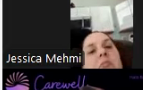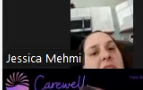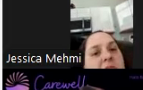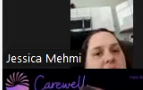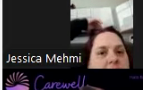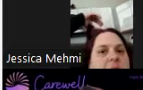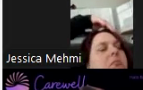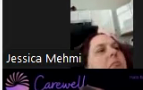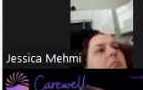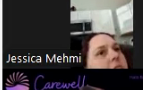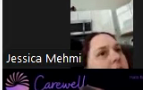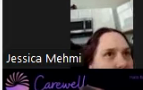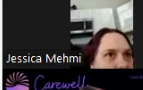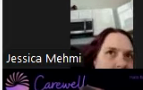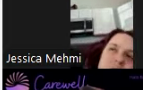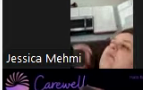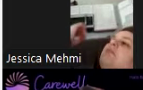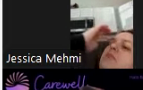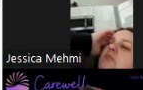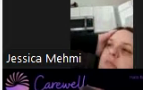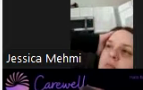base rate.